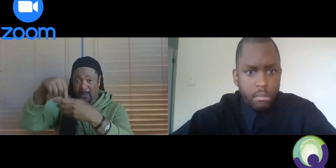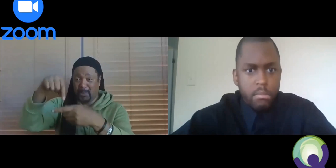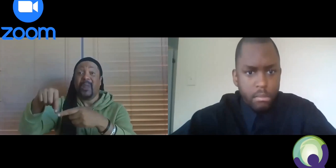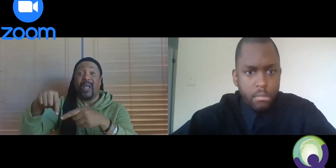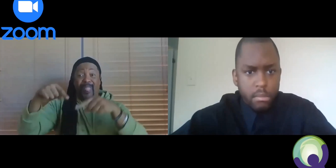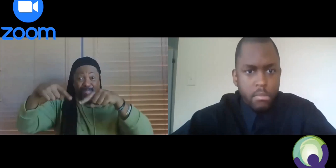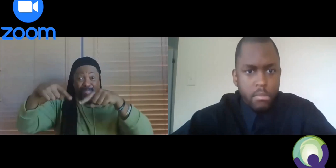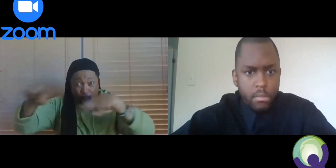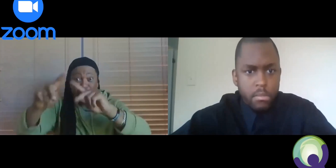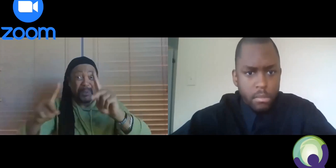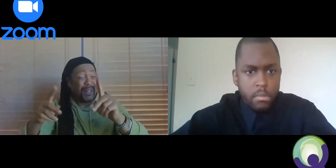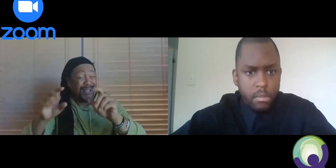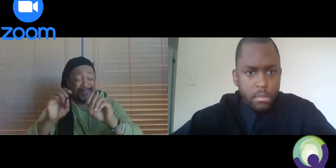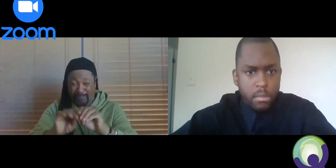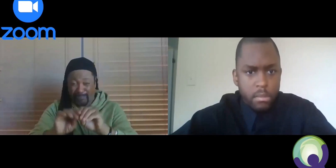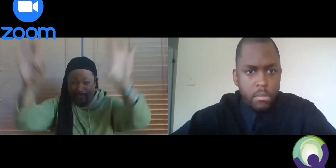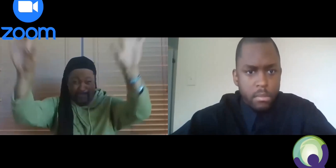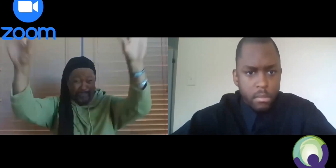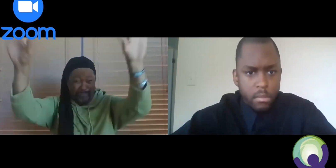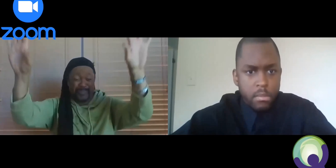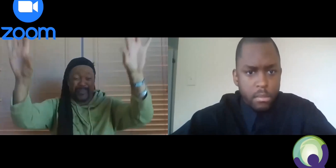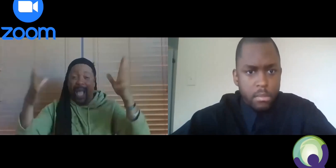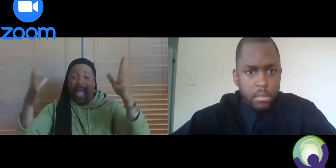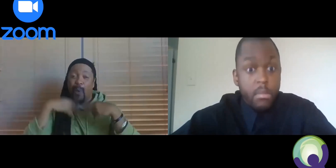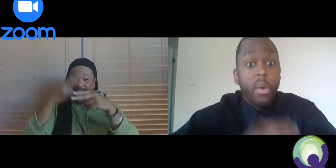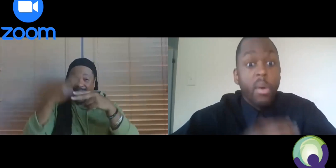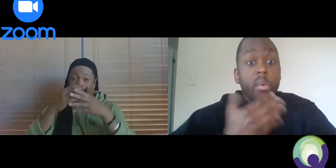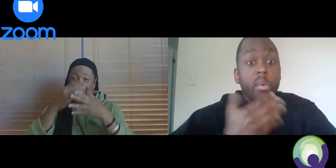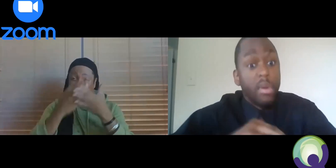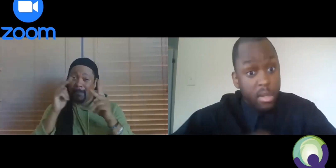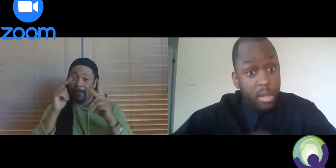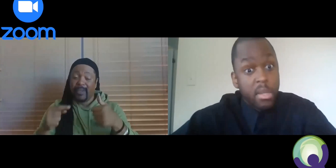and those people got involved, took off and shined bright!